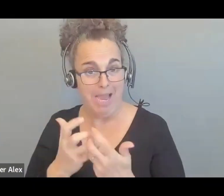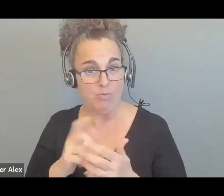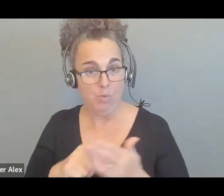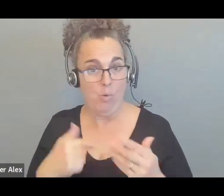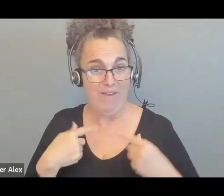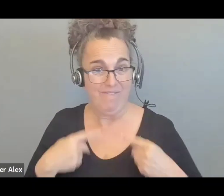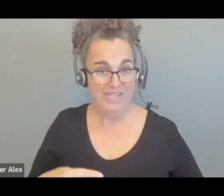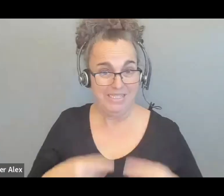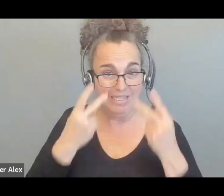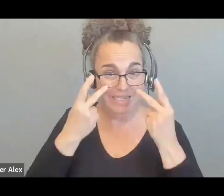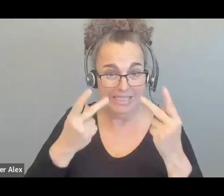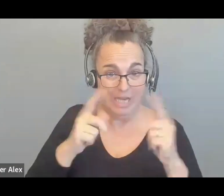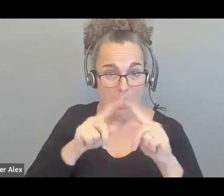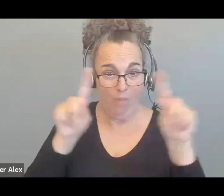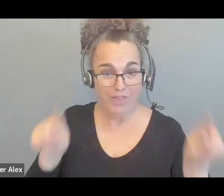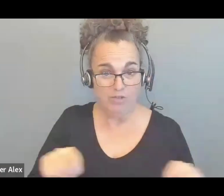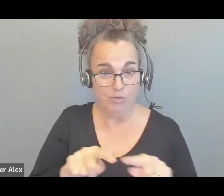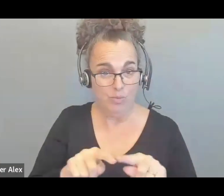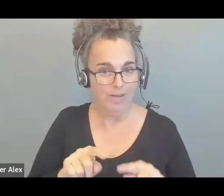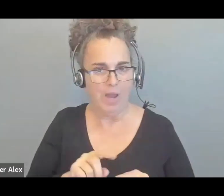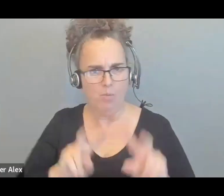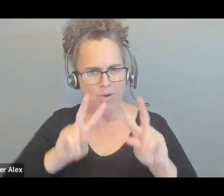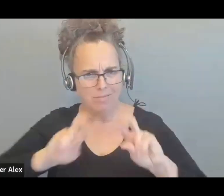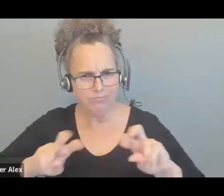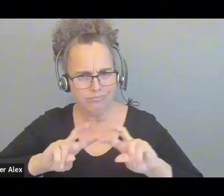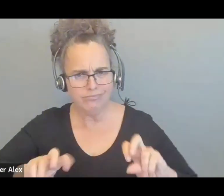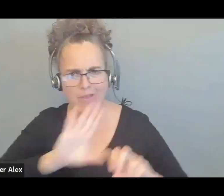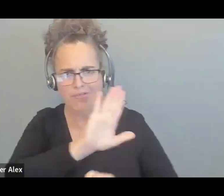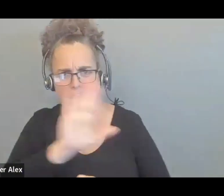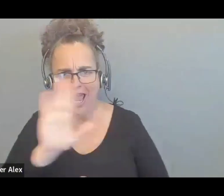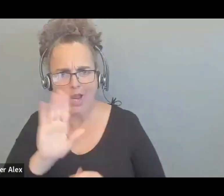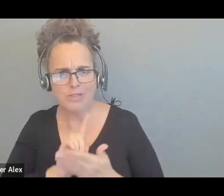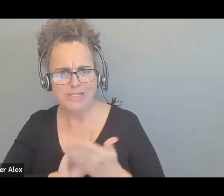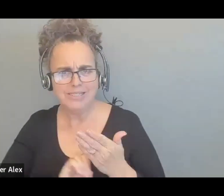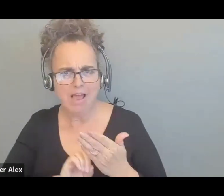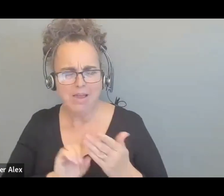we look at designs and we determine if the information architecture,